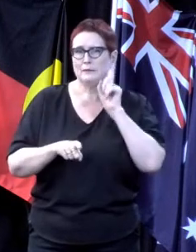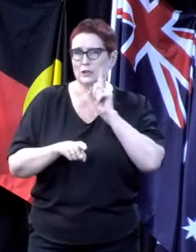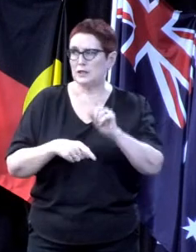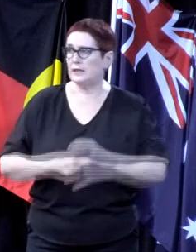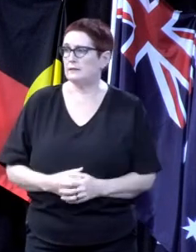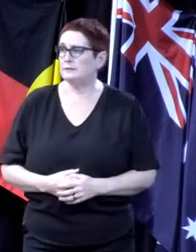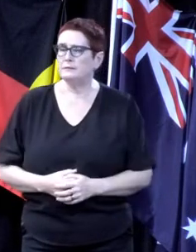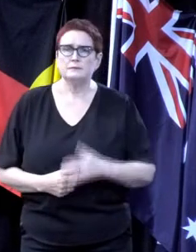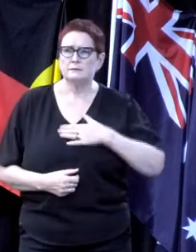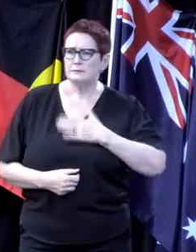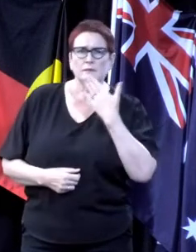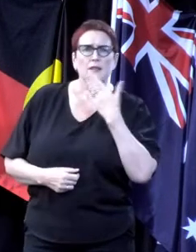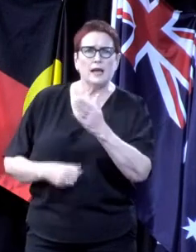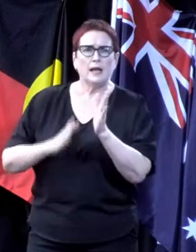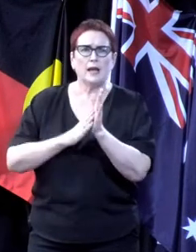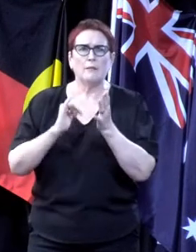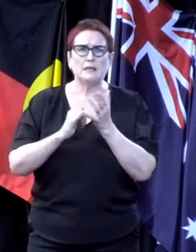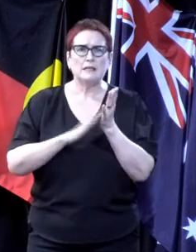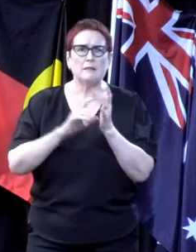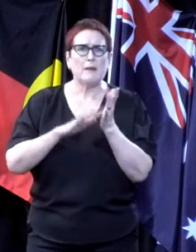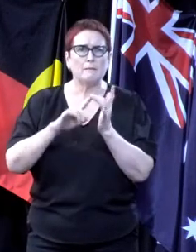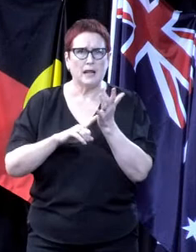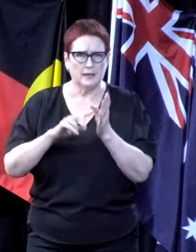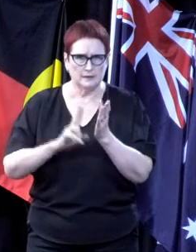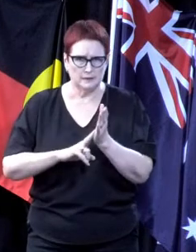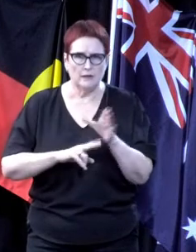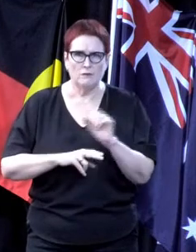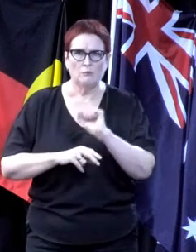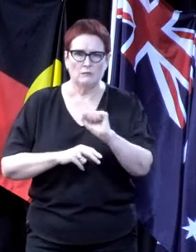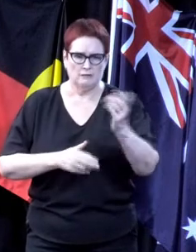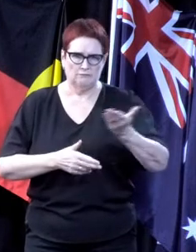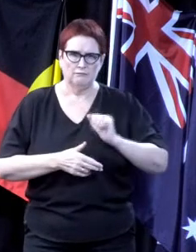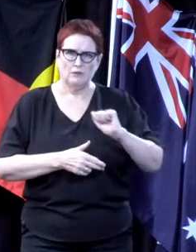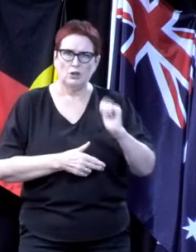May I thank my learned friend, Ms. McMillan, sincerely for the forward copy of her opening this morning?